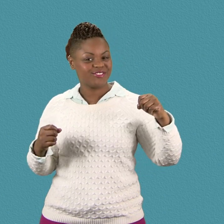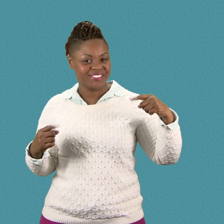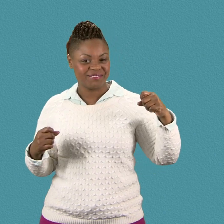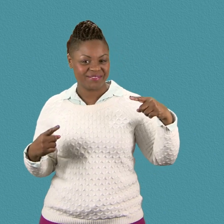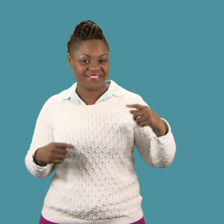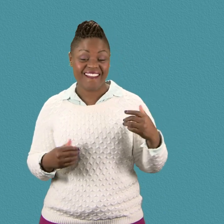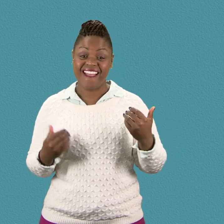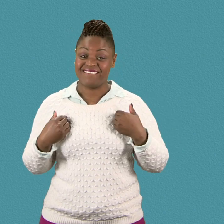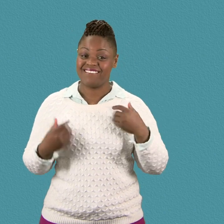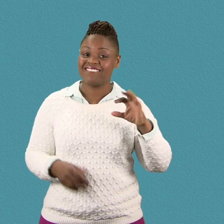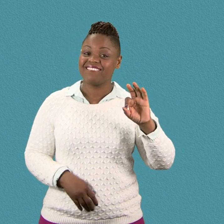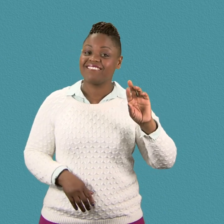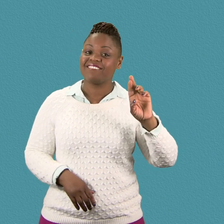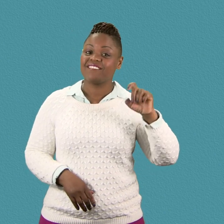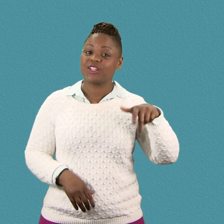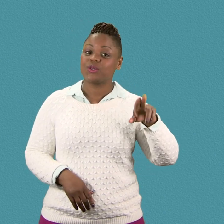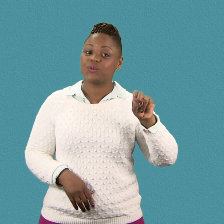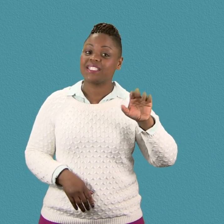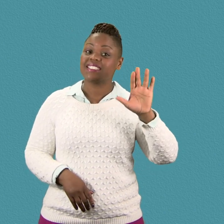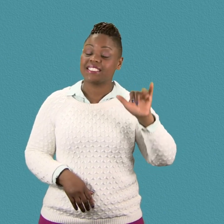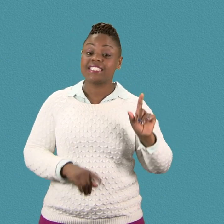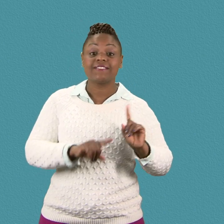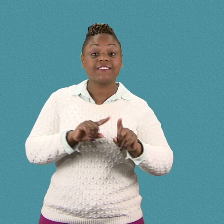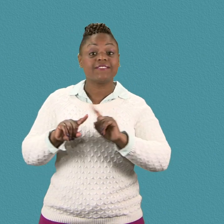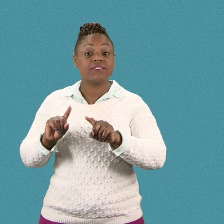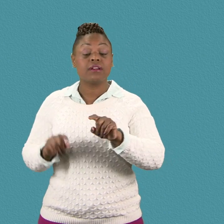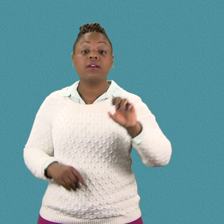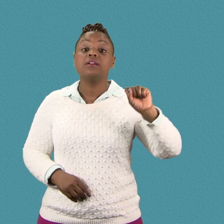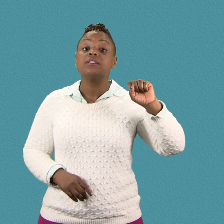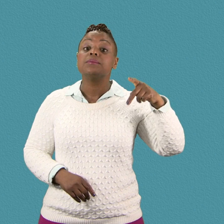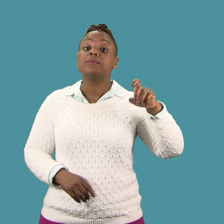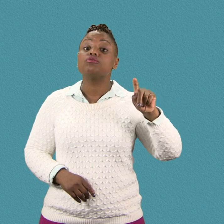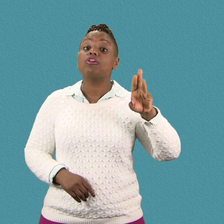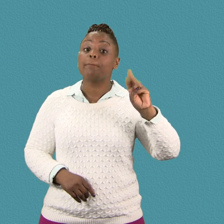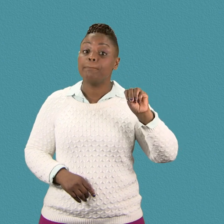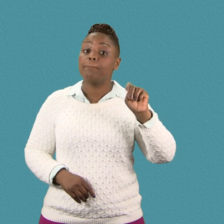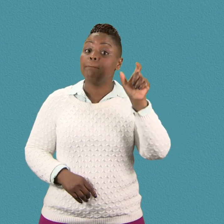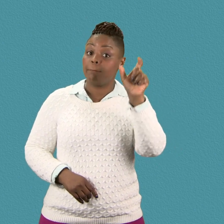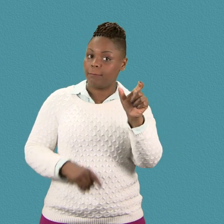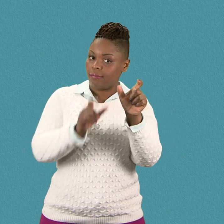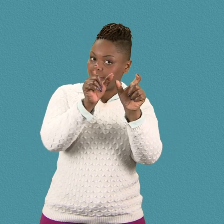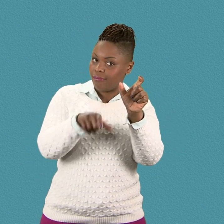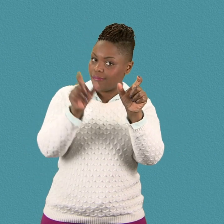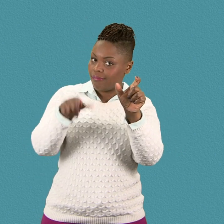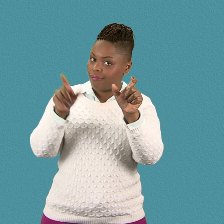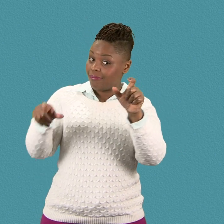signals using a specific portion of the radio frequency spectrum, the "airwaves"